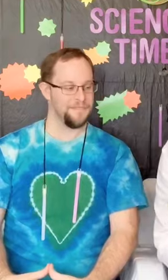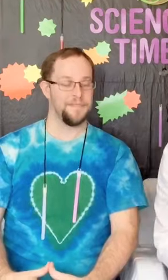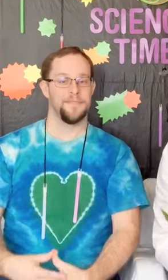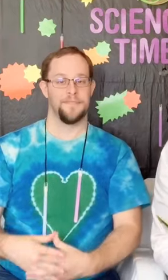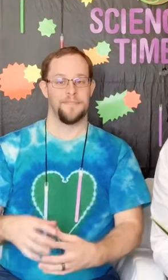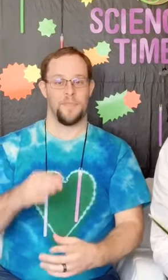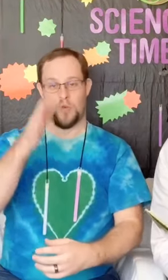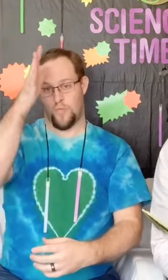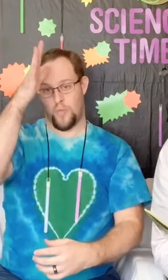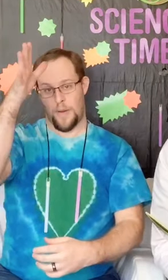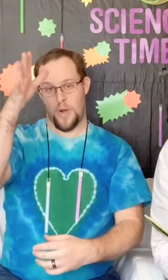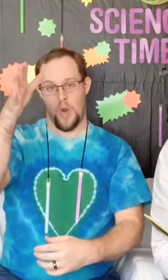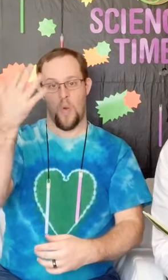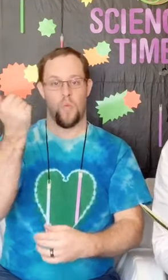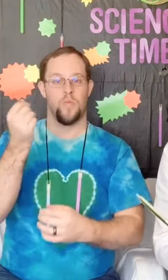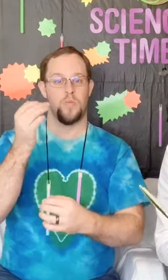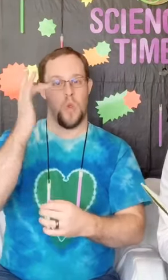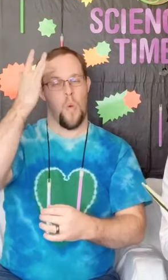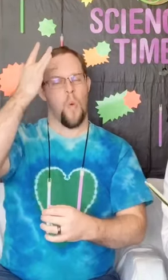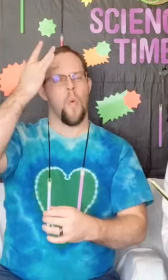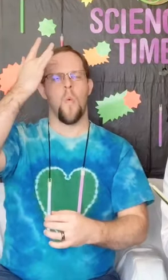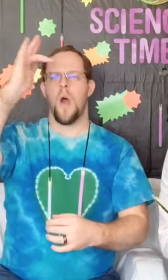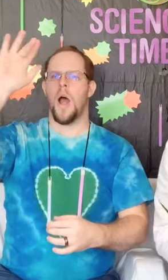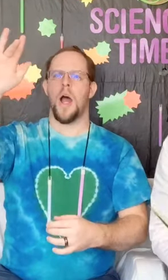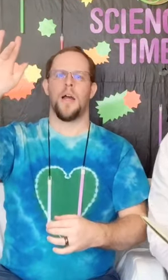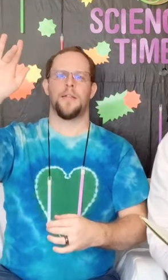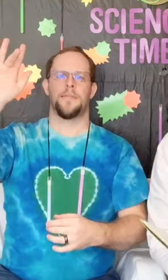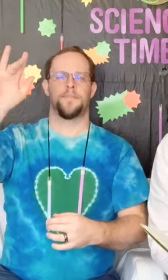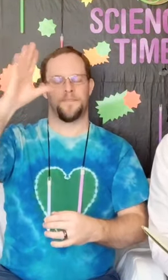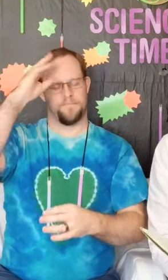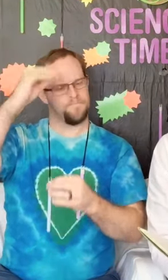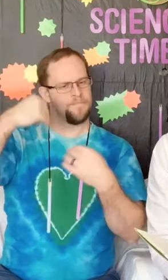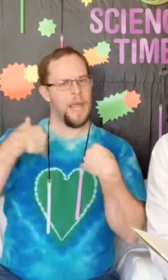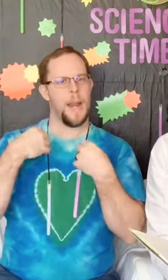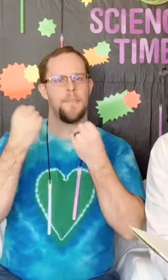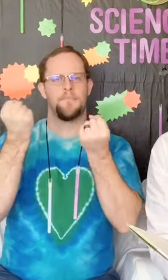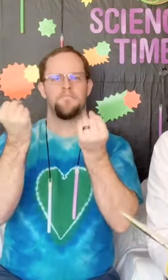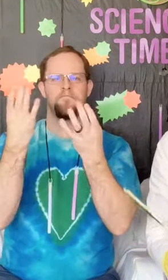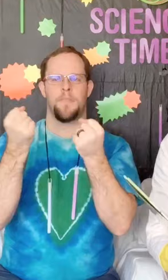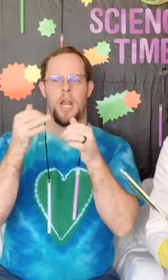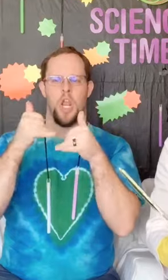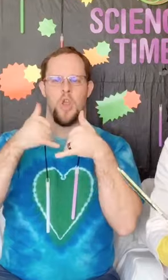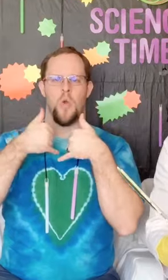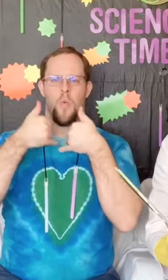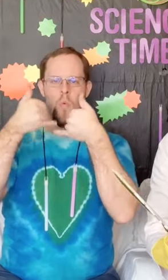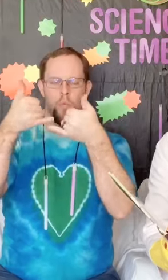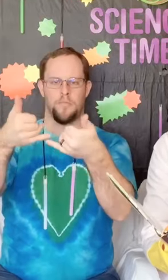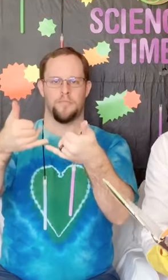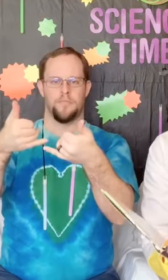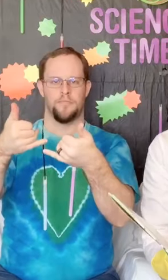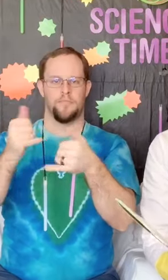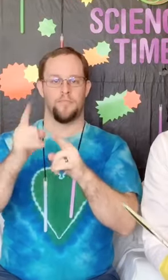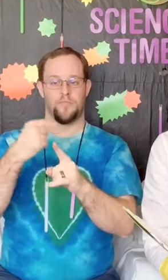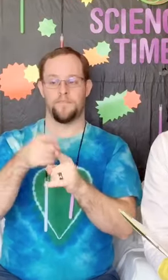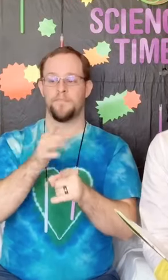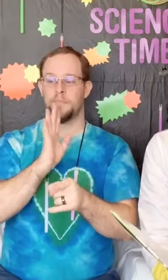Grandpa was wise. He had many awards, and when he spoke,